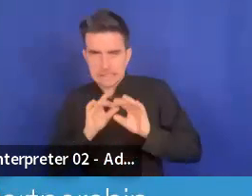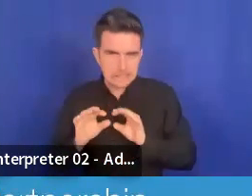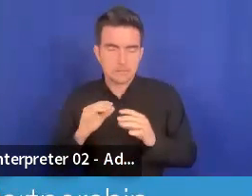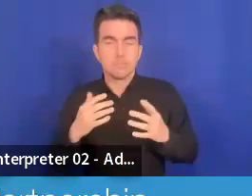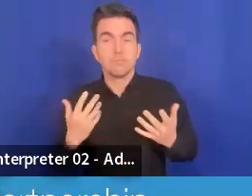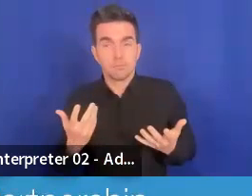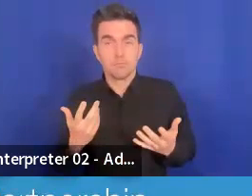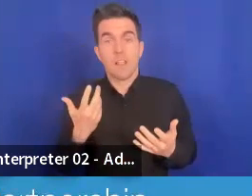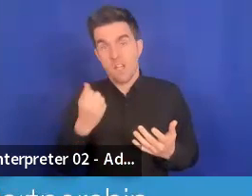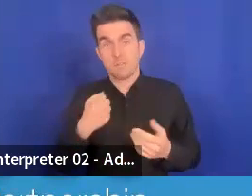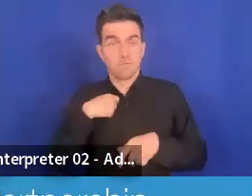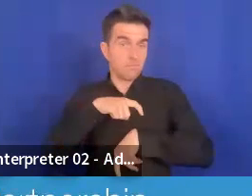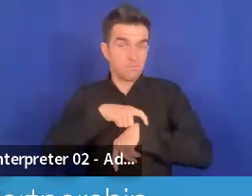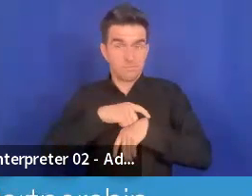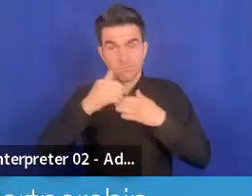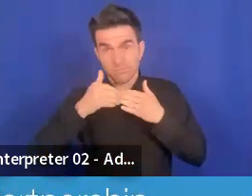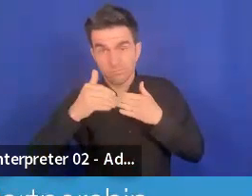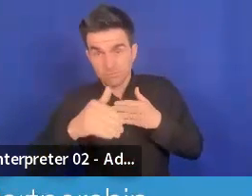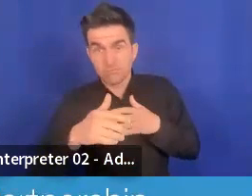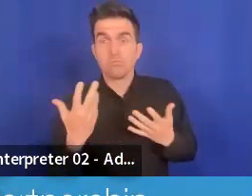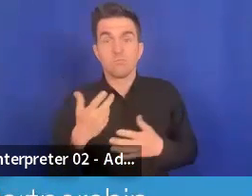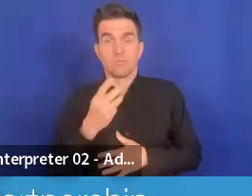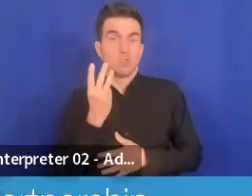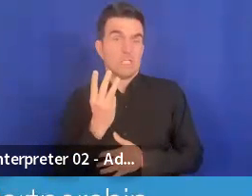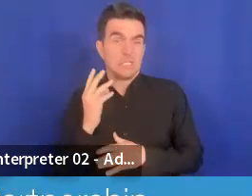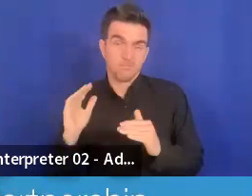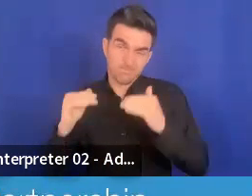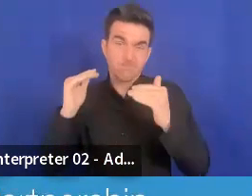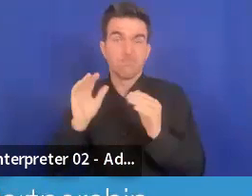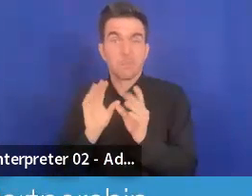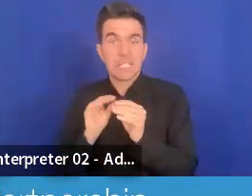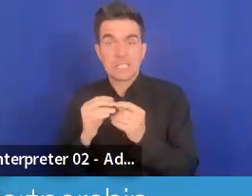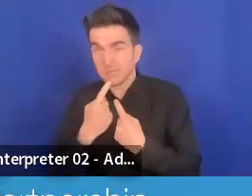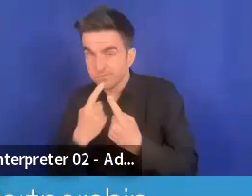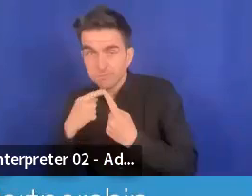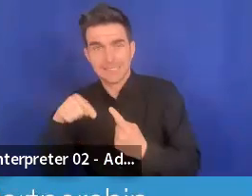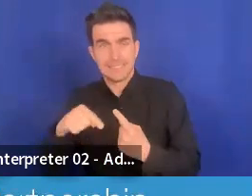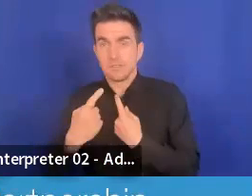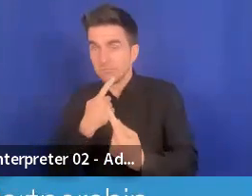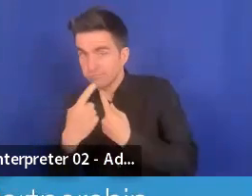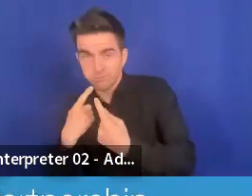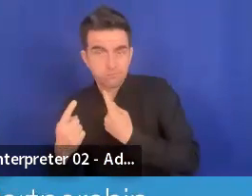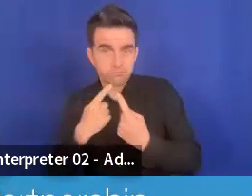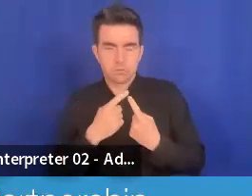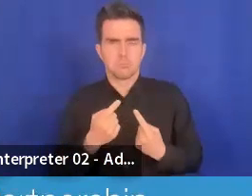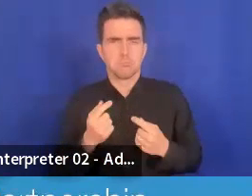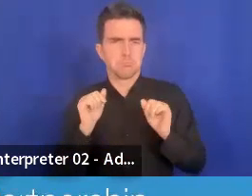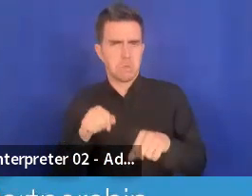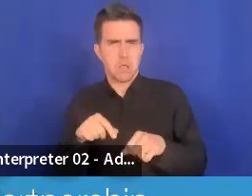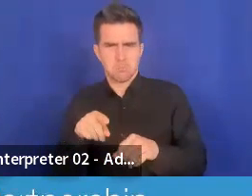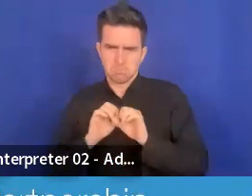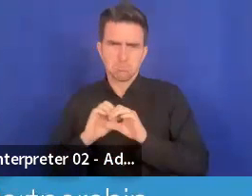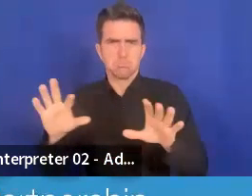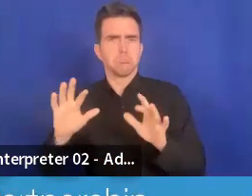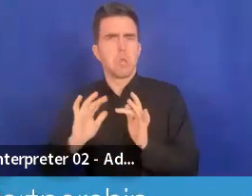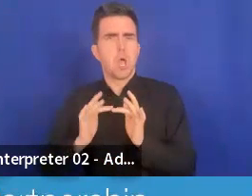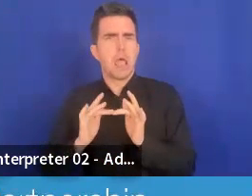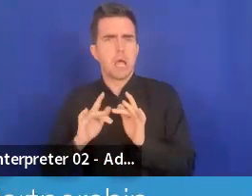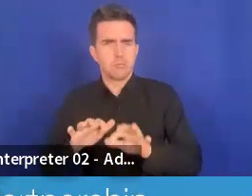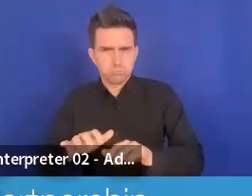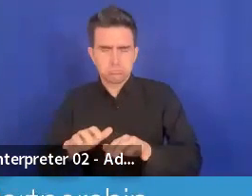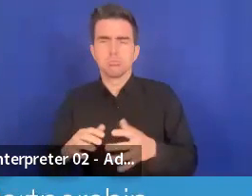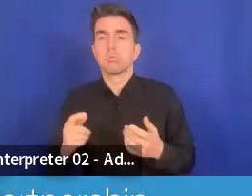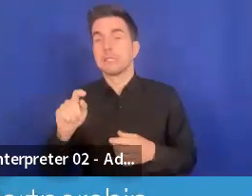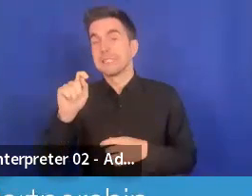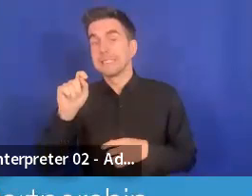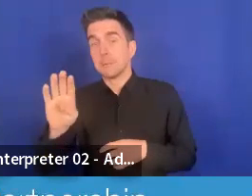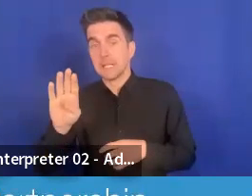it is available online and the TB one will go first with a TB Zero Draft, so hopefully